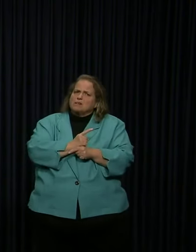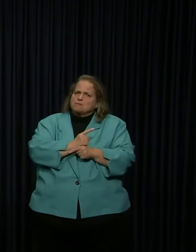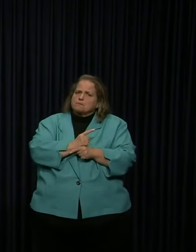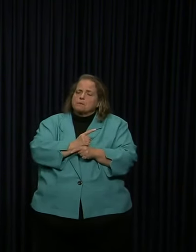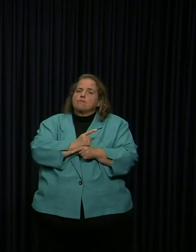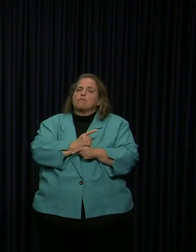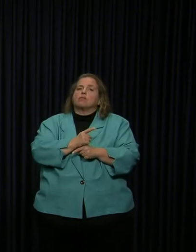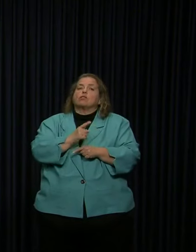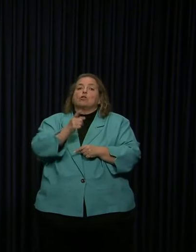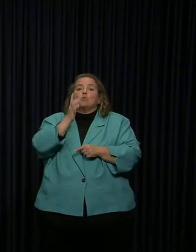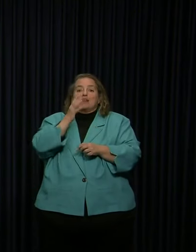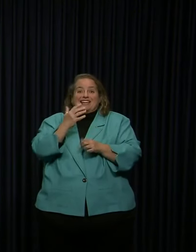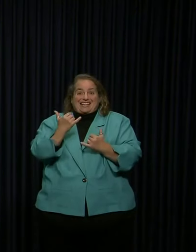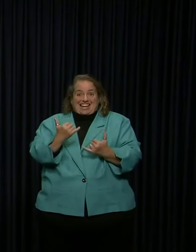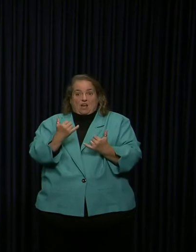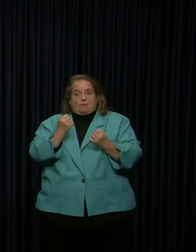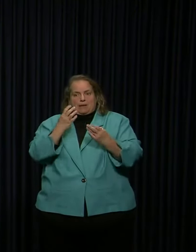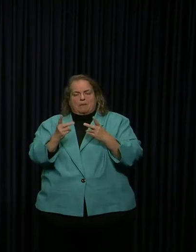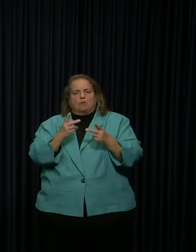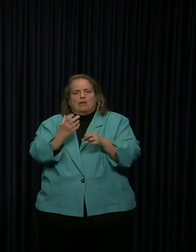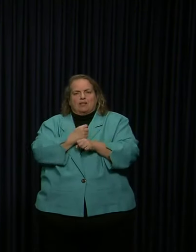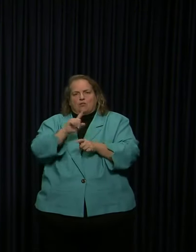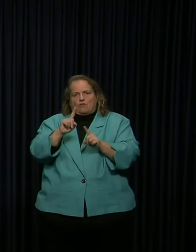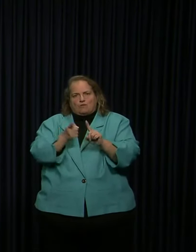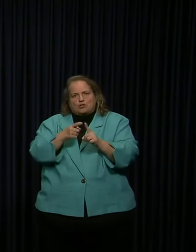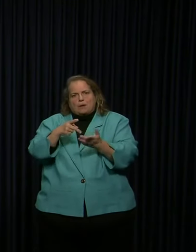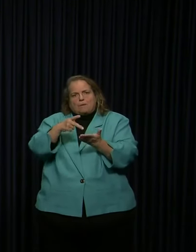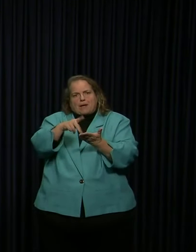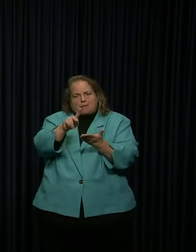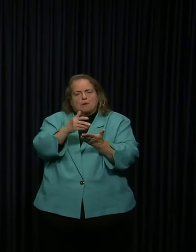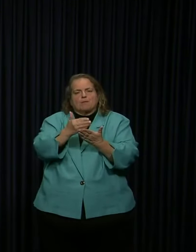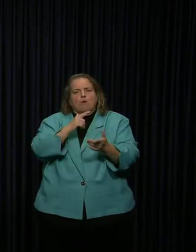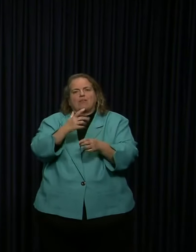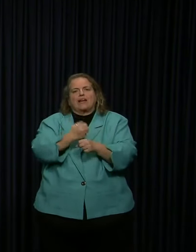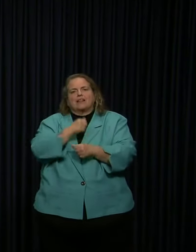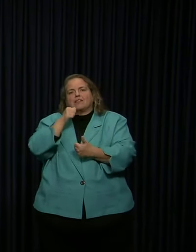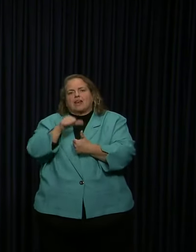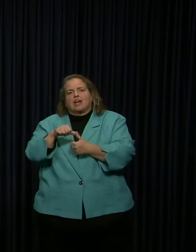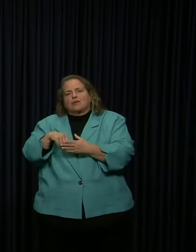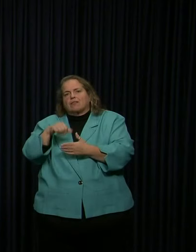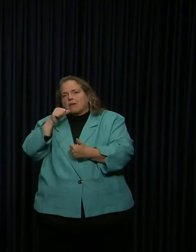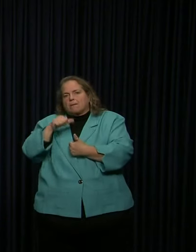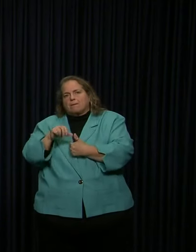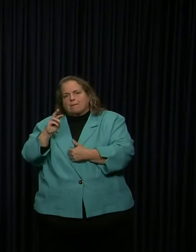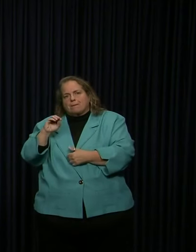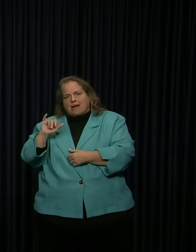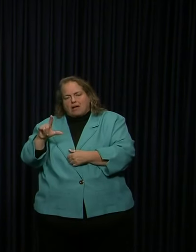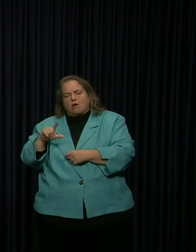WHICHEVER ELECTION COMES UP YOU WON'T BE ABLE TO VOTE BECAUSE YOU WON'T BE ABLE TO GET A PHOTO I.D.